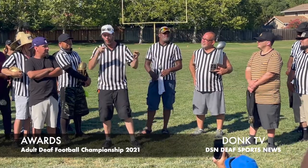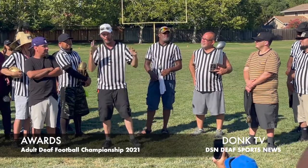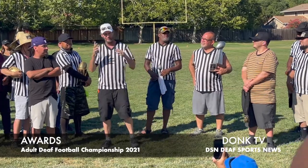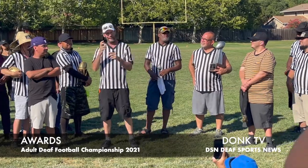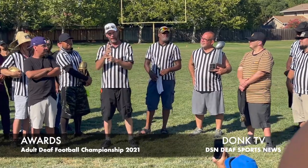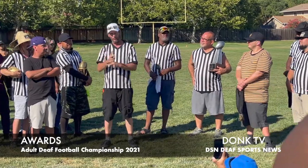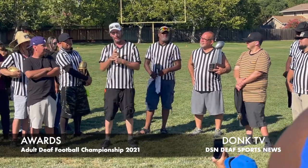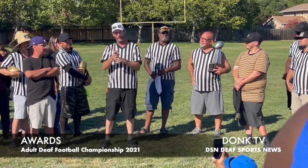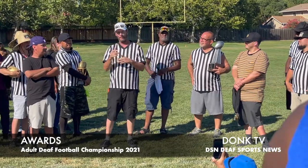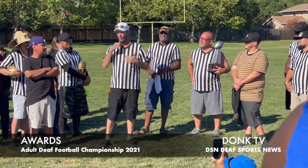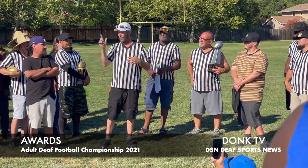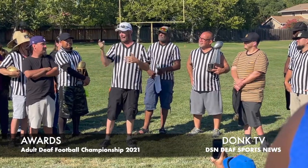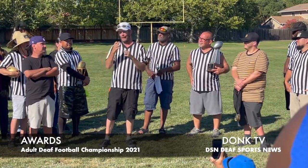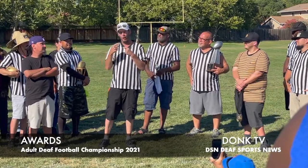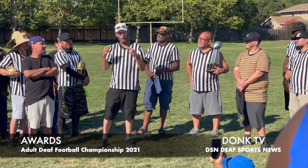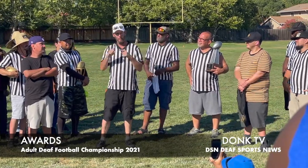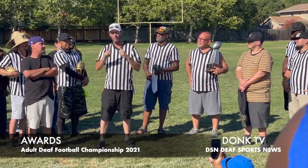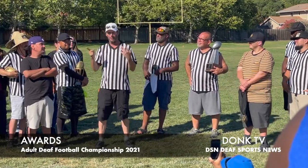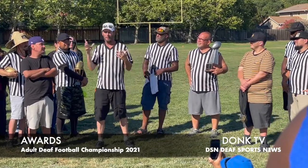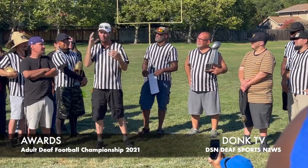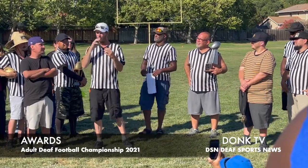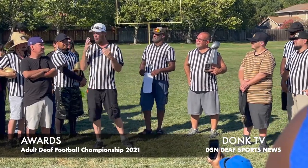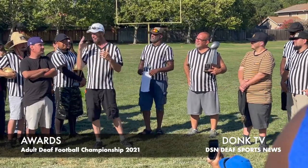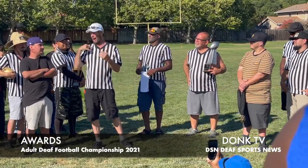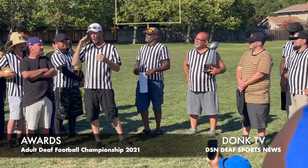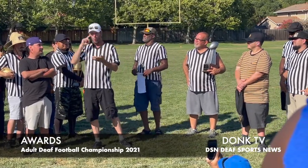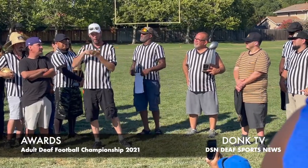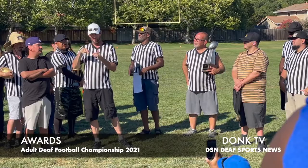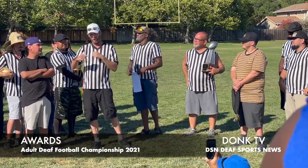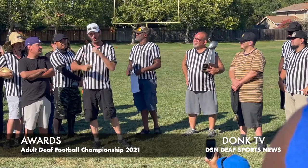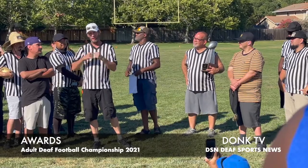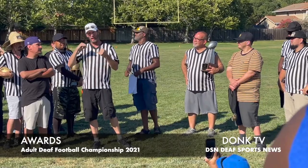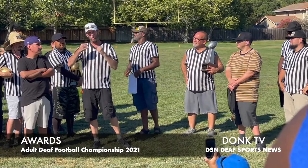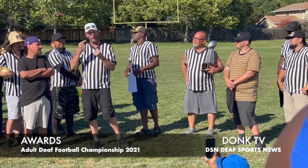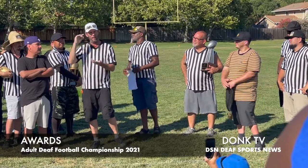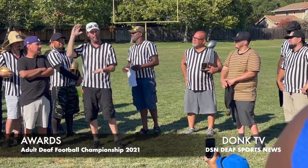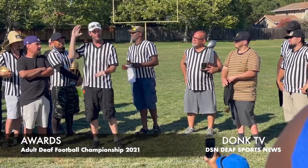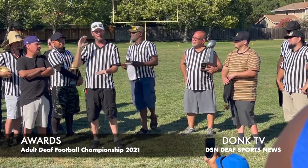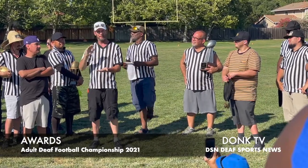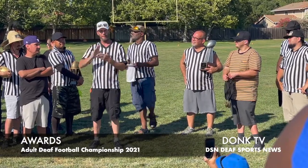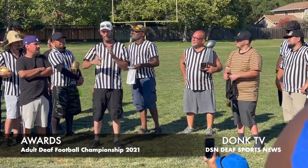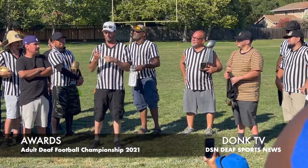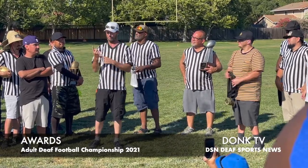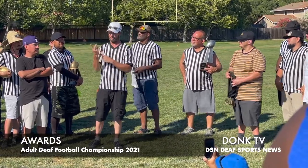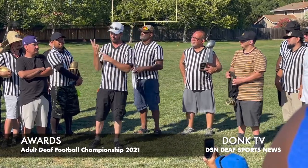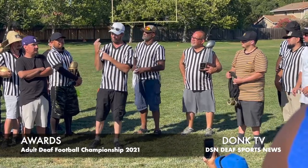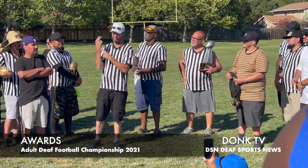You guys played hard. making sure, watching plays unfold and no one got seriously injured. much better from years previously a lot less